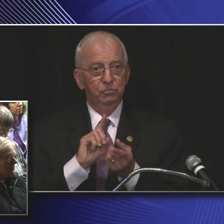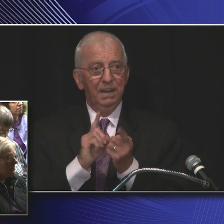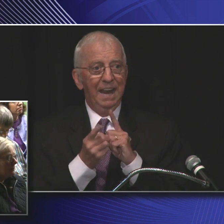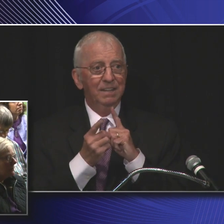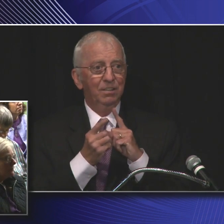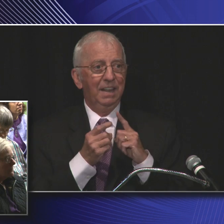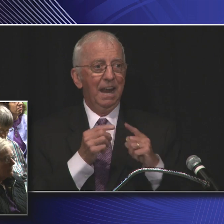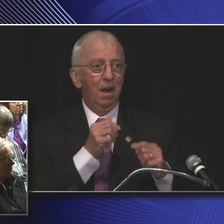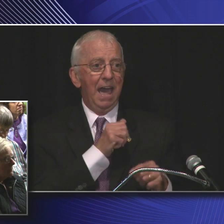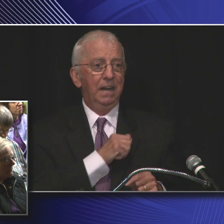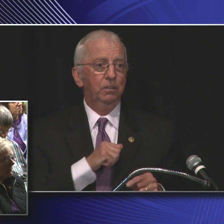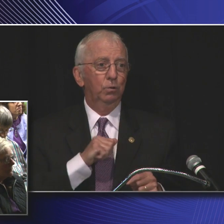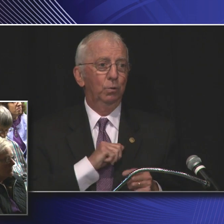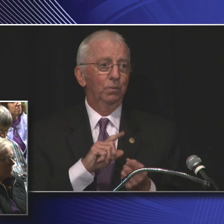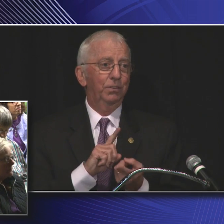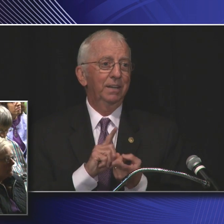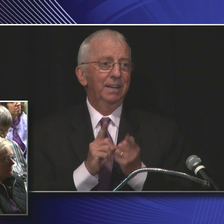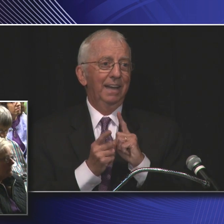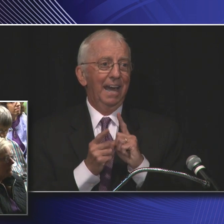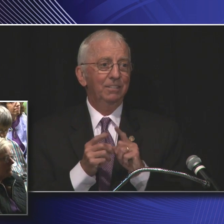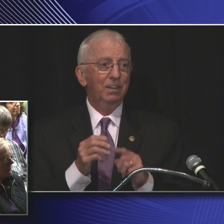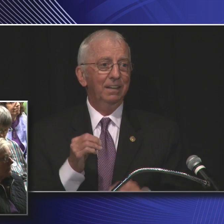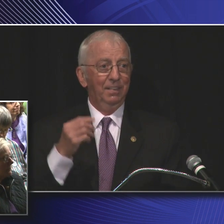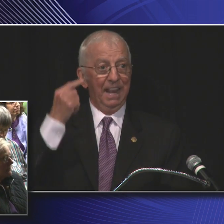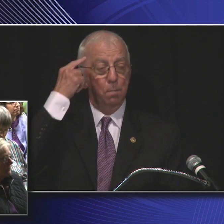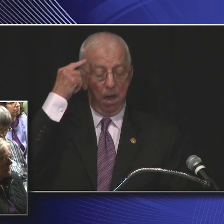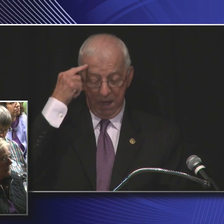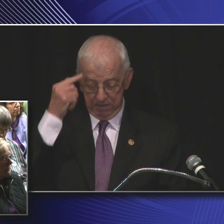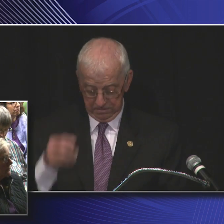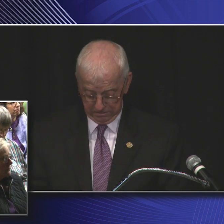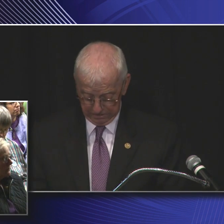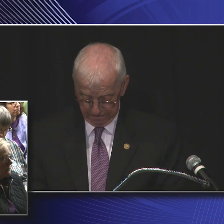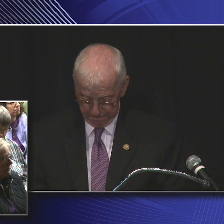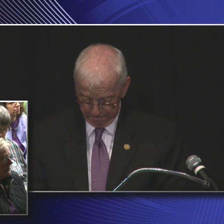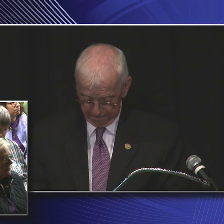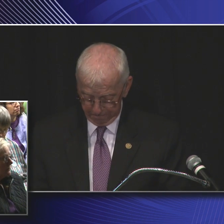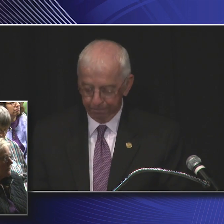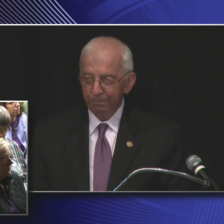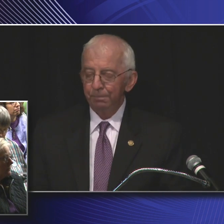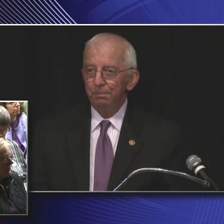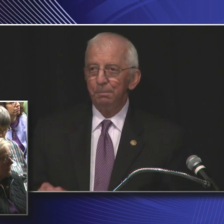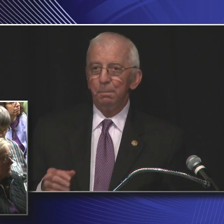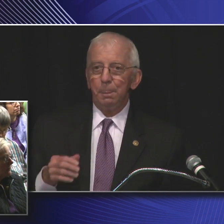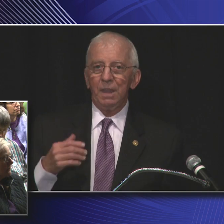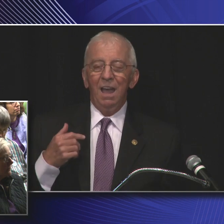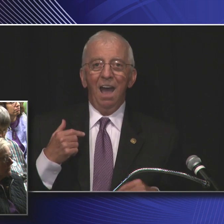change their attitudes, and change their minds.